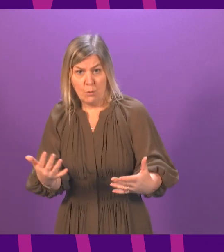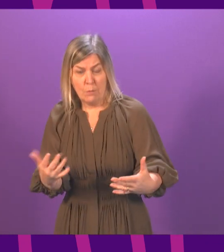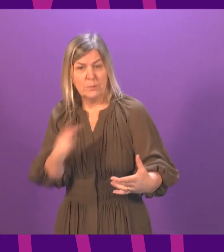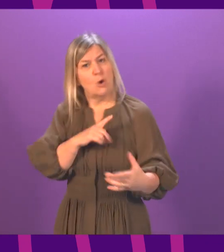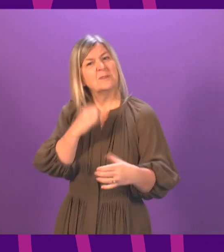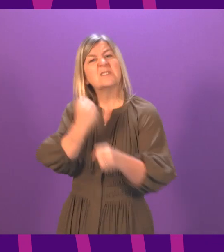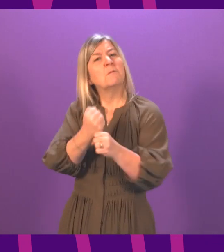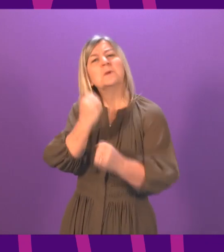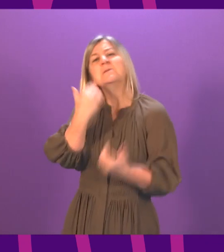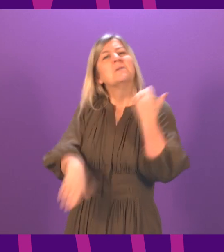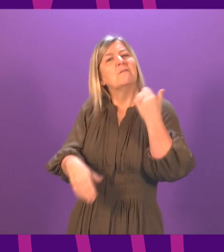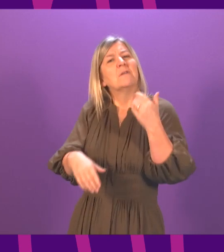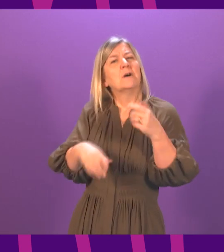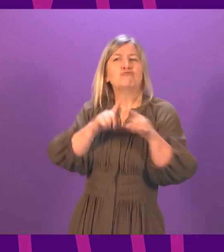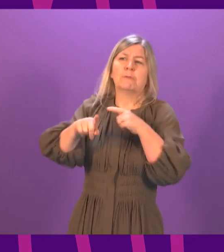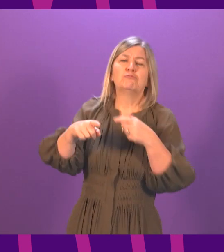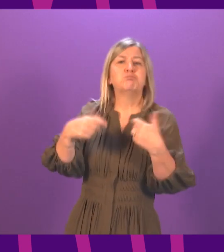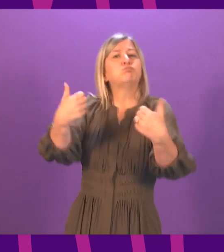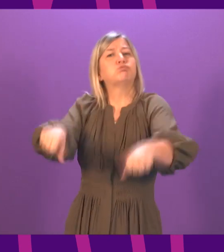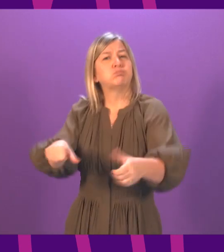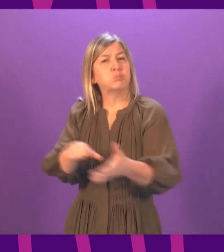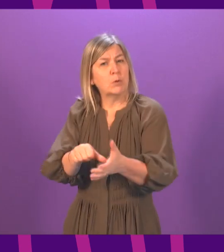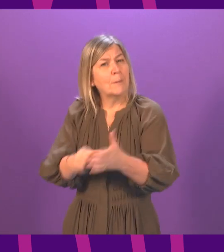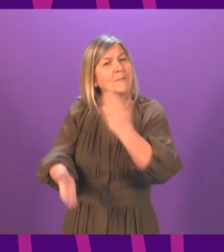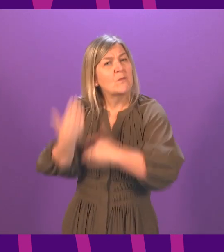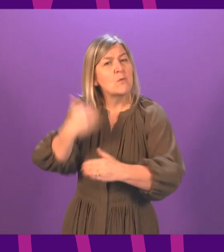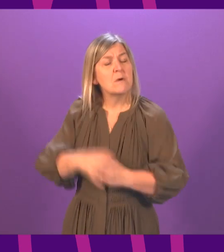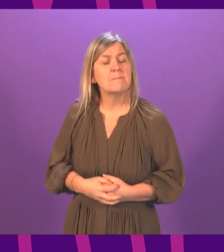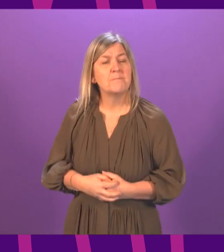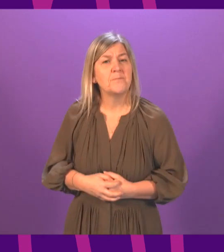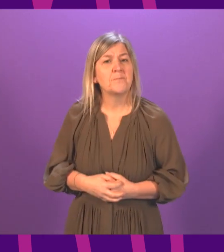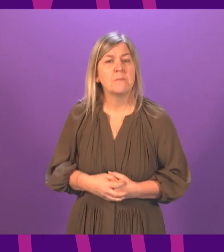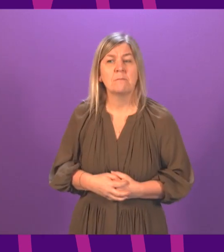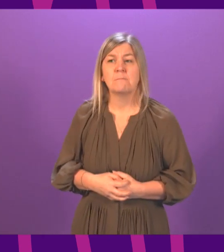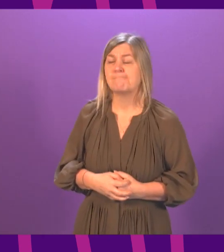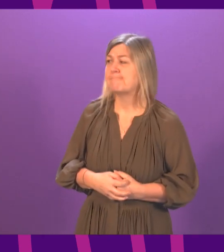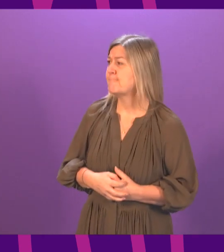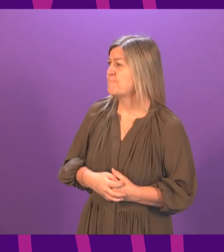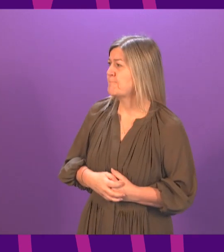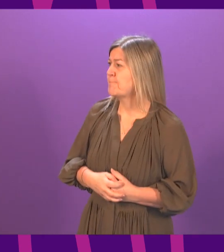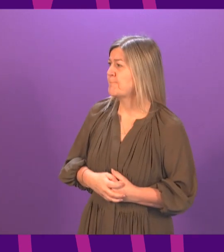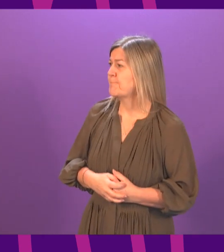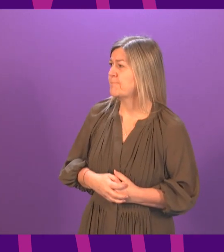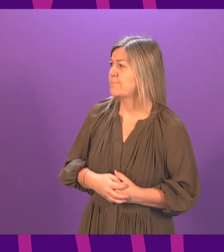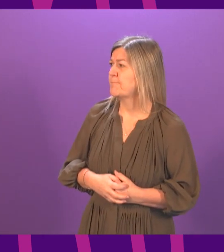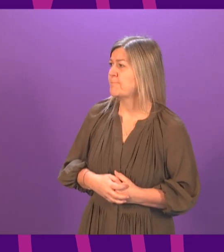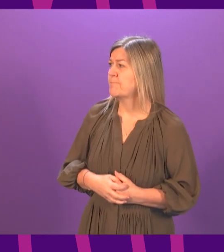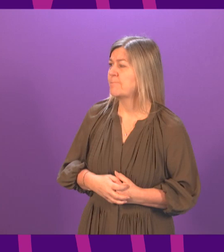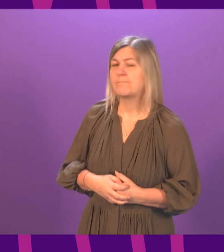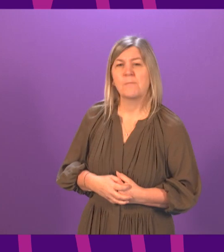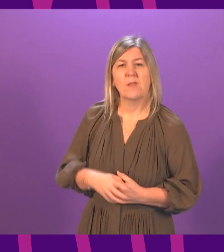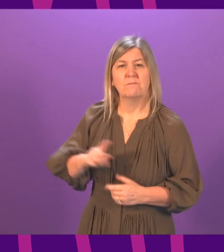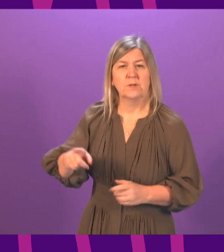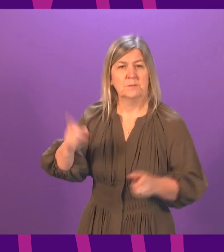The First Minister: I think that the issue is one on which all of us have a duty to speak out. I have a duty and a responsibility to tackle